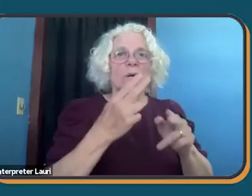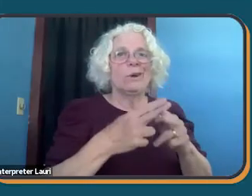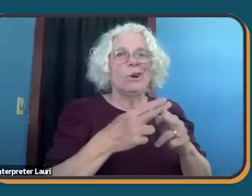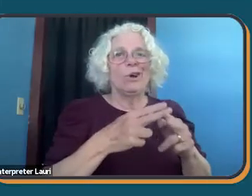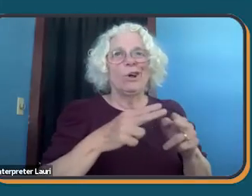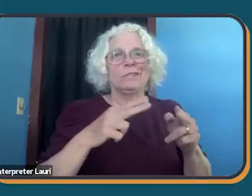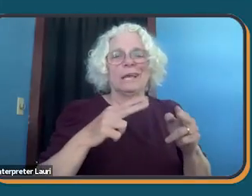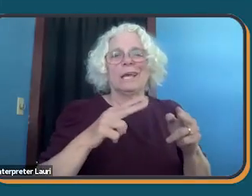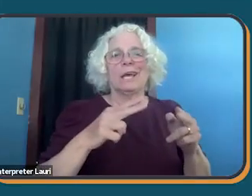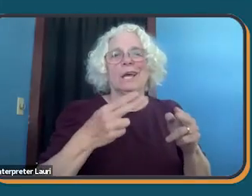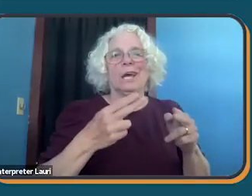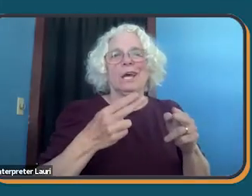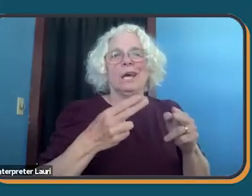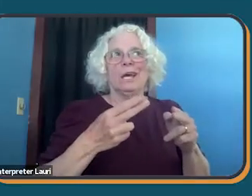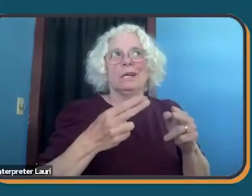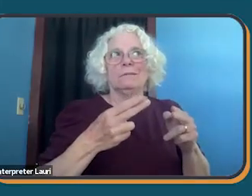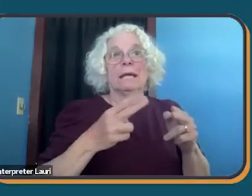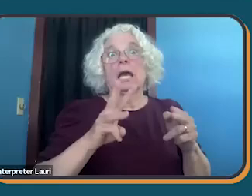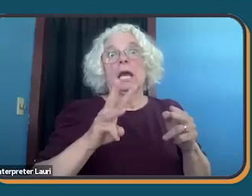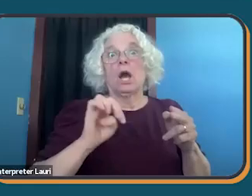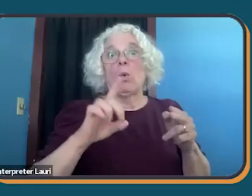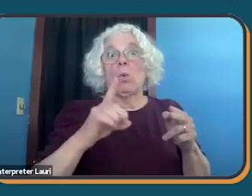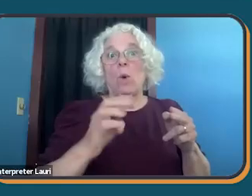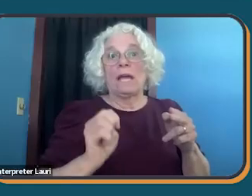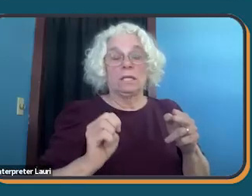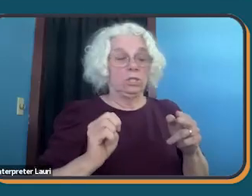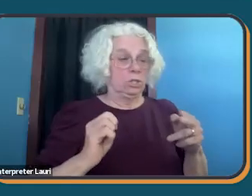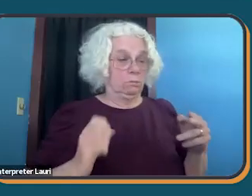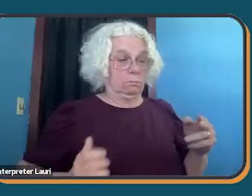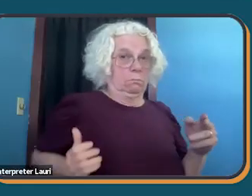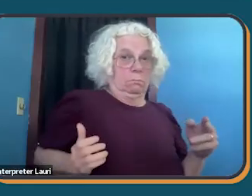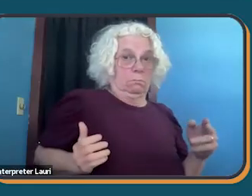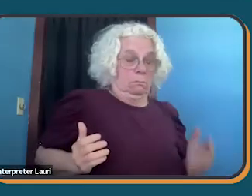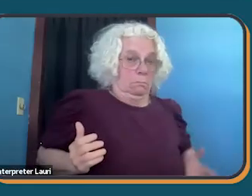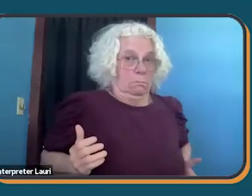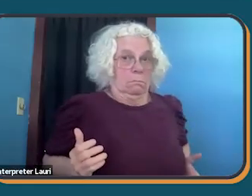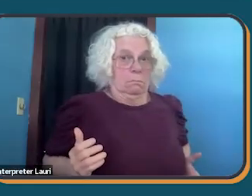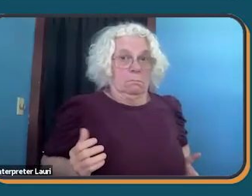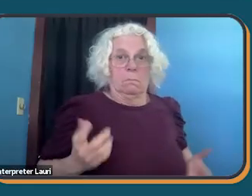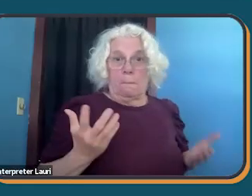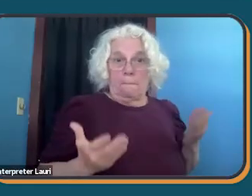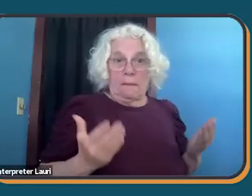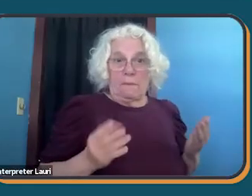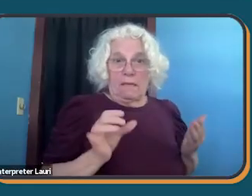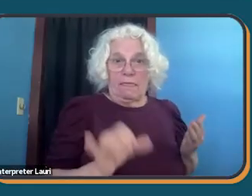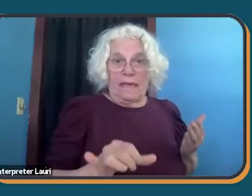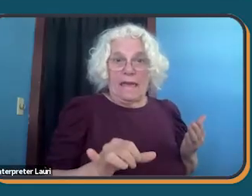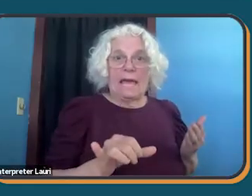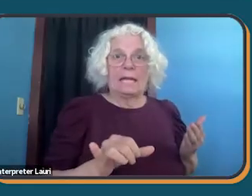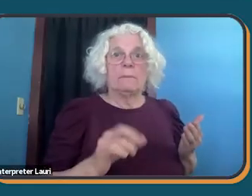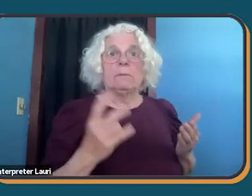with perhaps 2 or maybe 3 additional staff and as she also suggested,